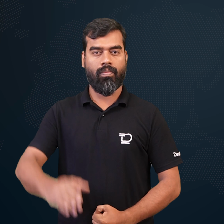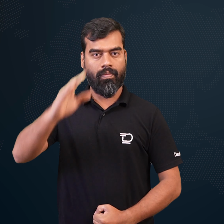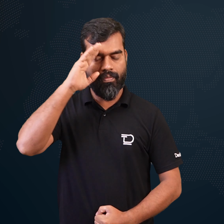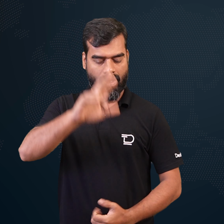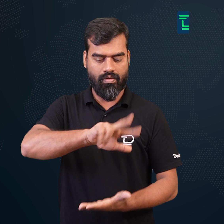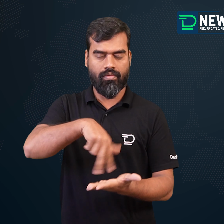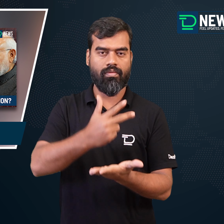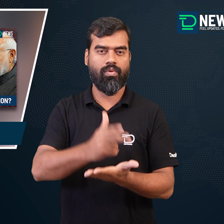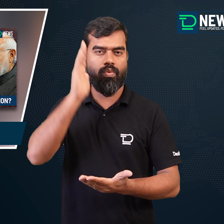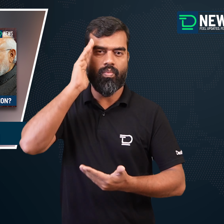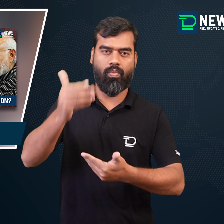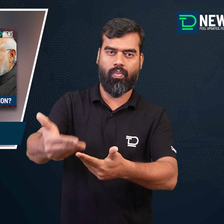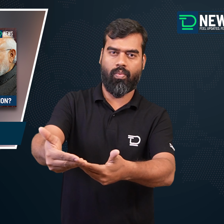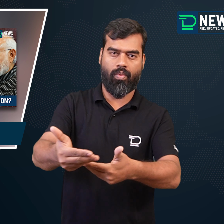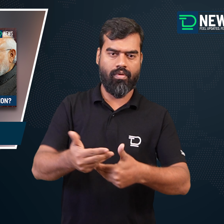Hi, welcome to Deaf Talks News.